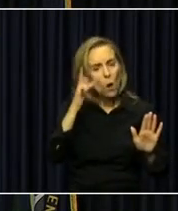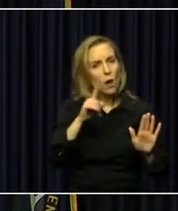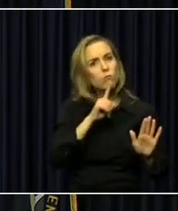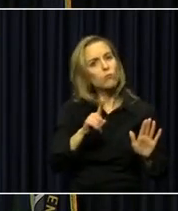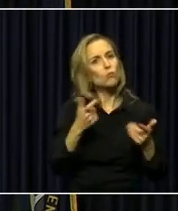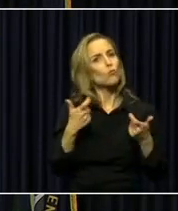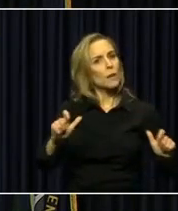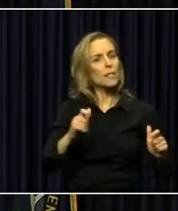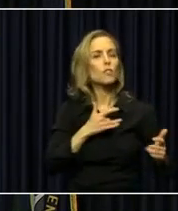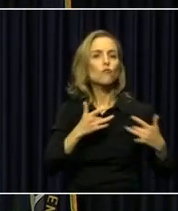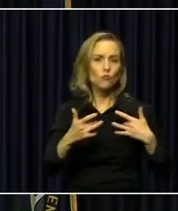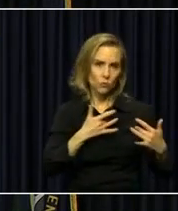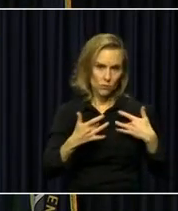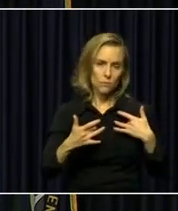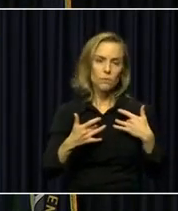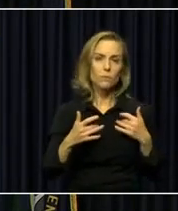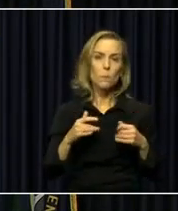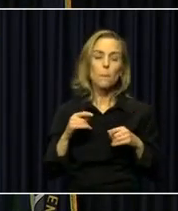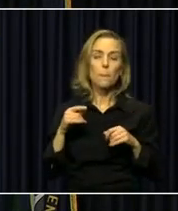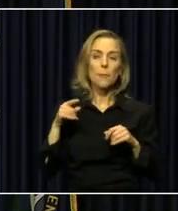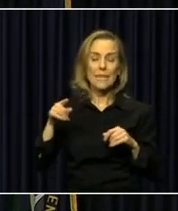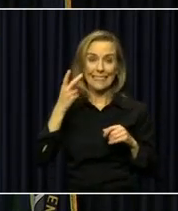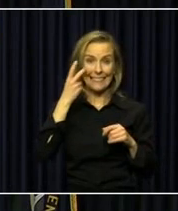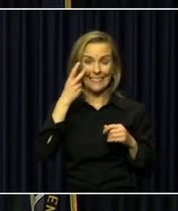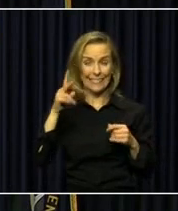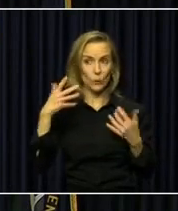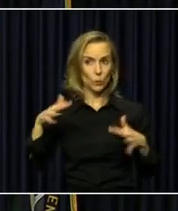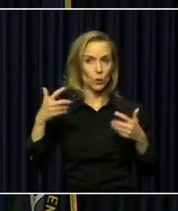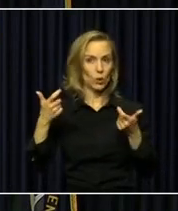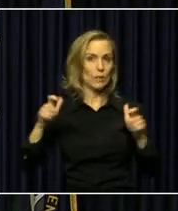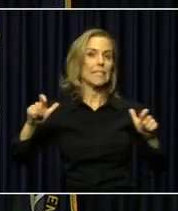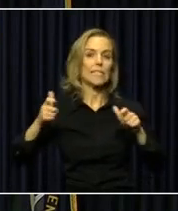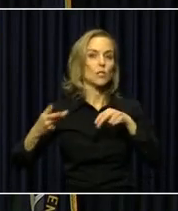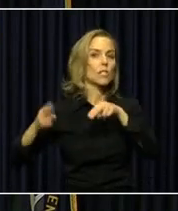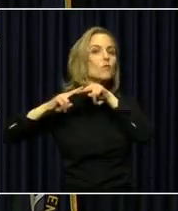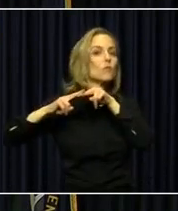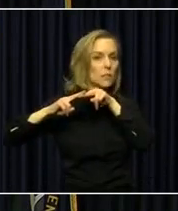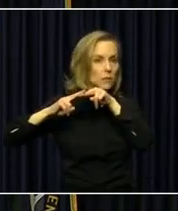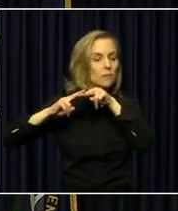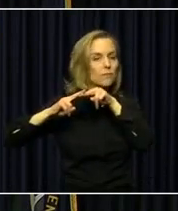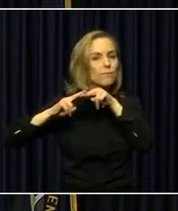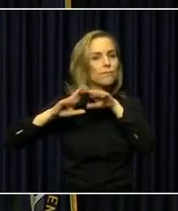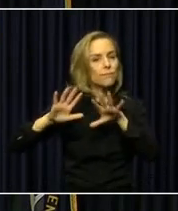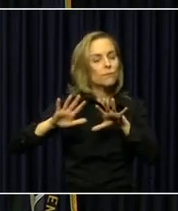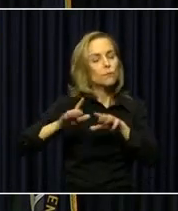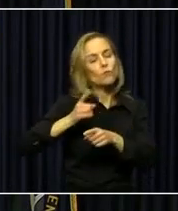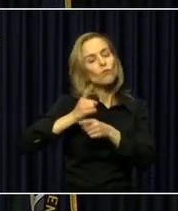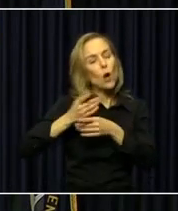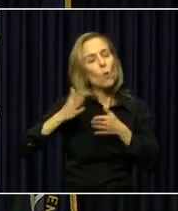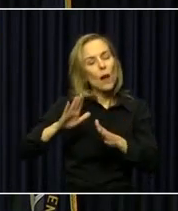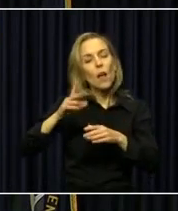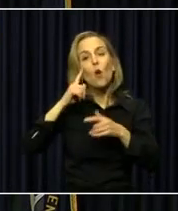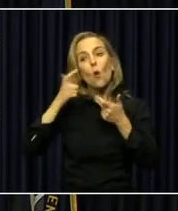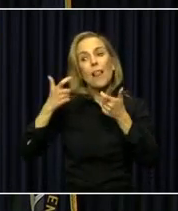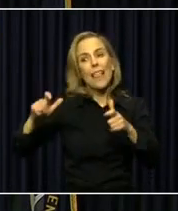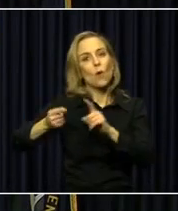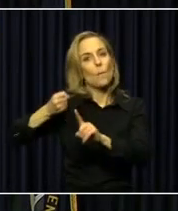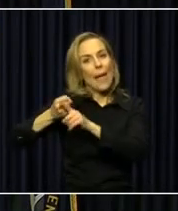THIS PERSON WAS A FRIEND OF MY PARENTS FROM THE 1950S, WAS